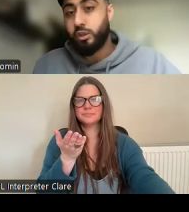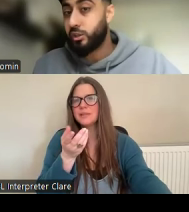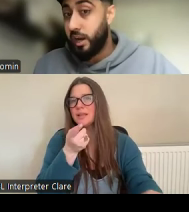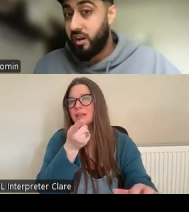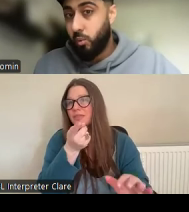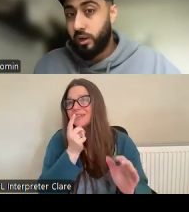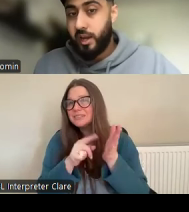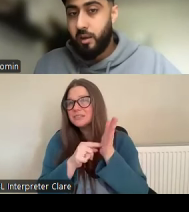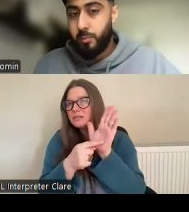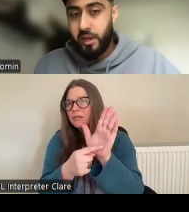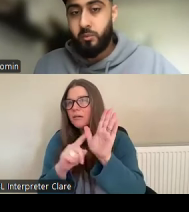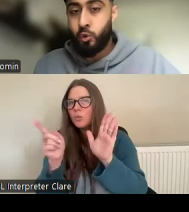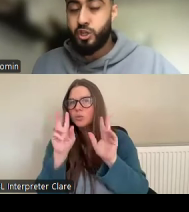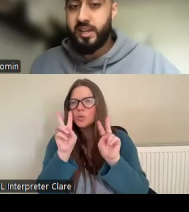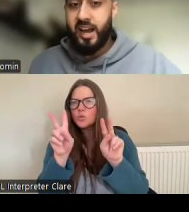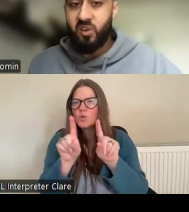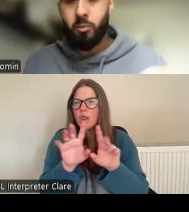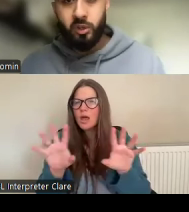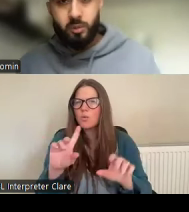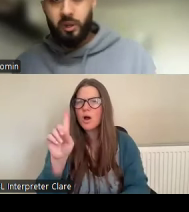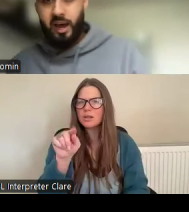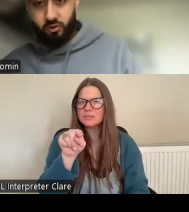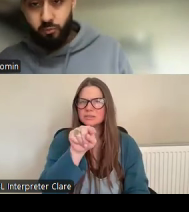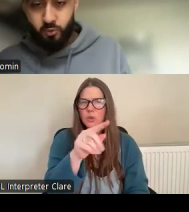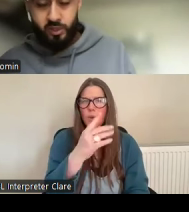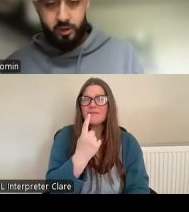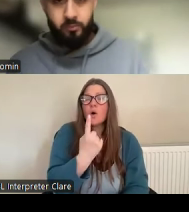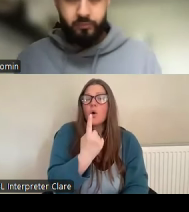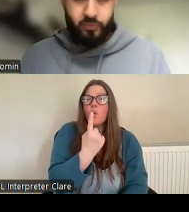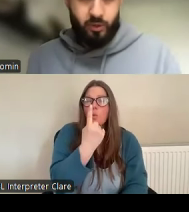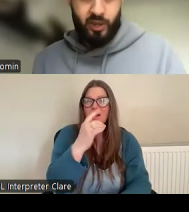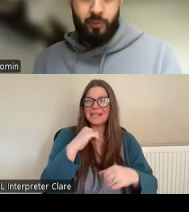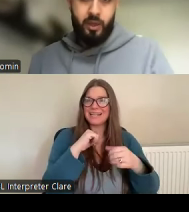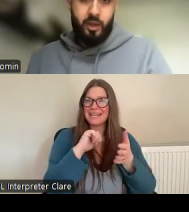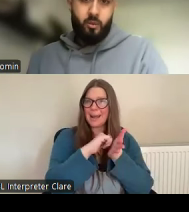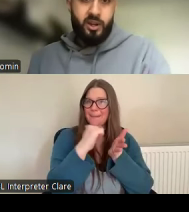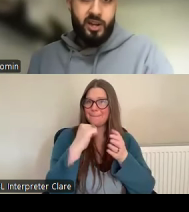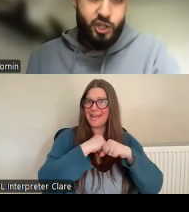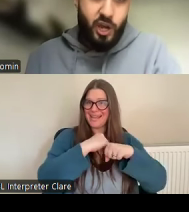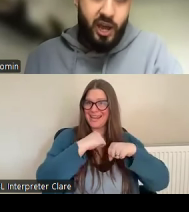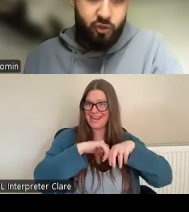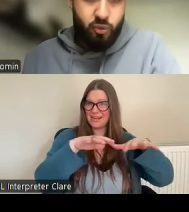You're going to have one campaign, which is going to have multiple ad groups within. Within each ad group,